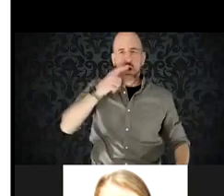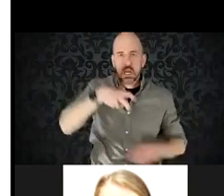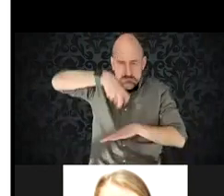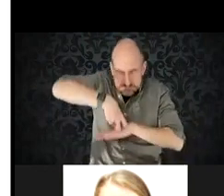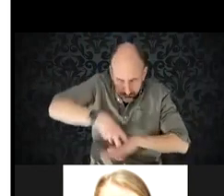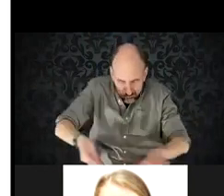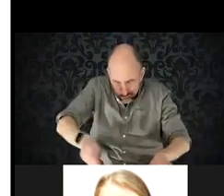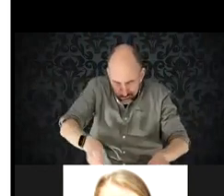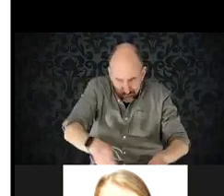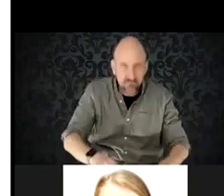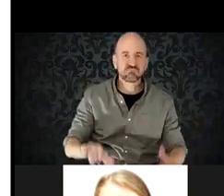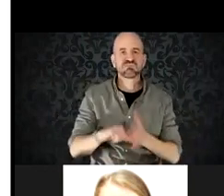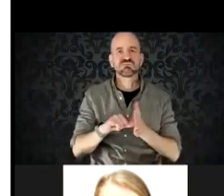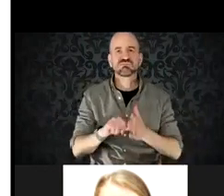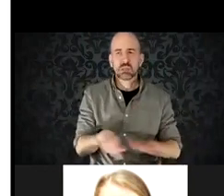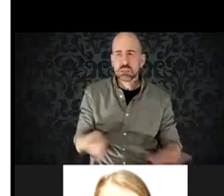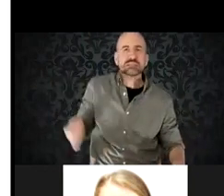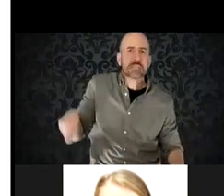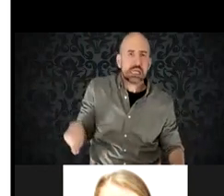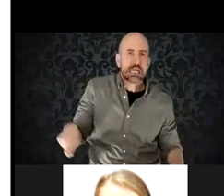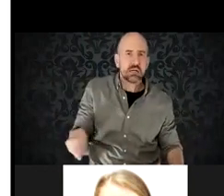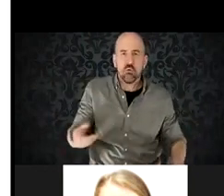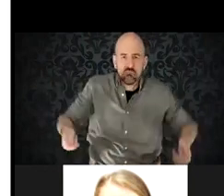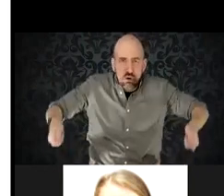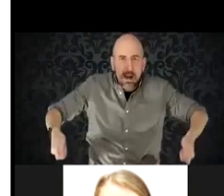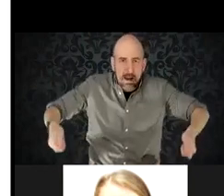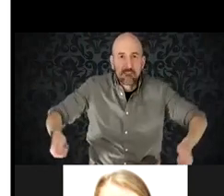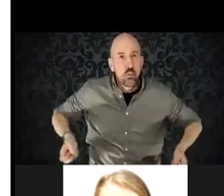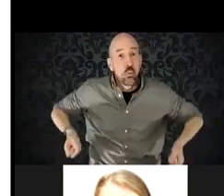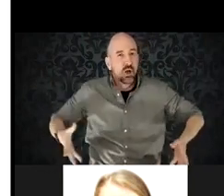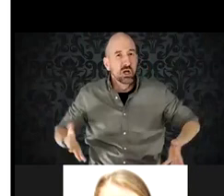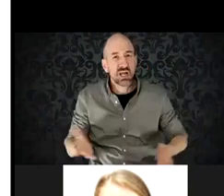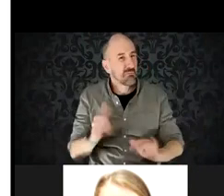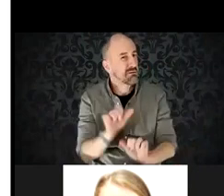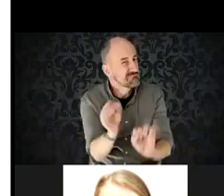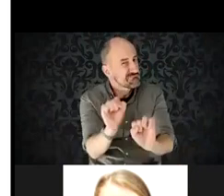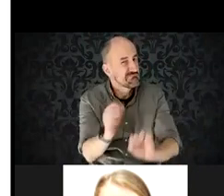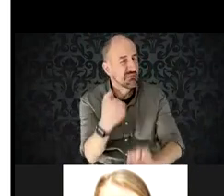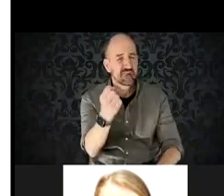start? As a garden designer, I love the process of pulling together ideas, growing-- drawing concepts and